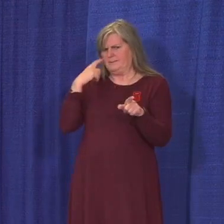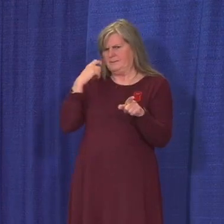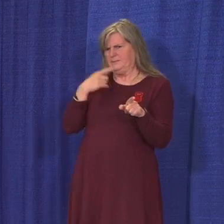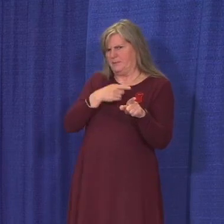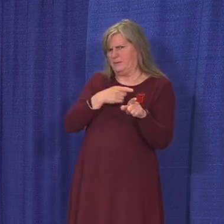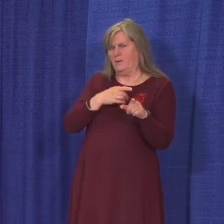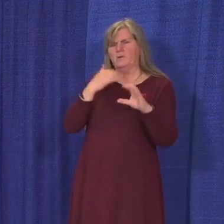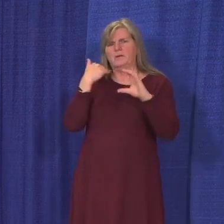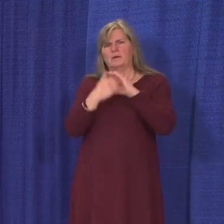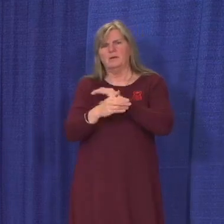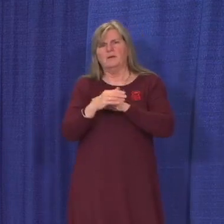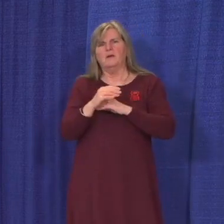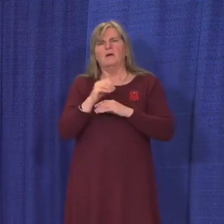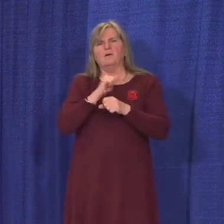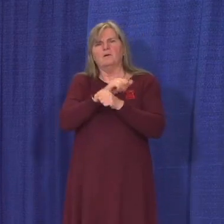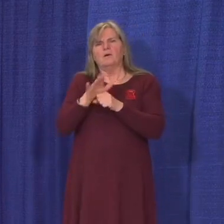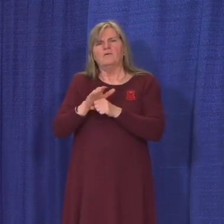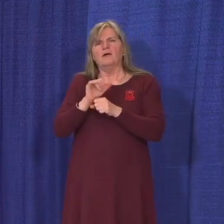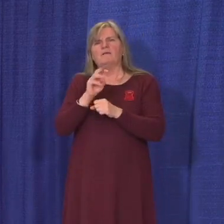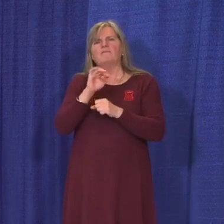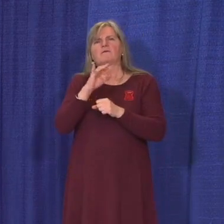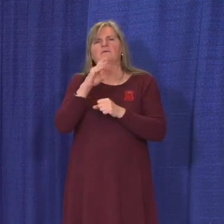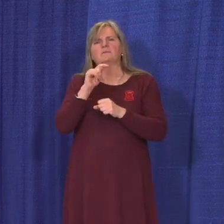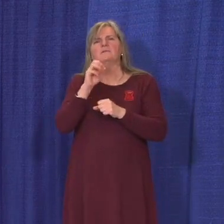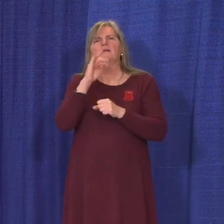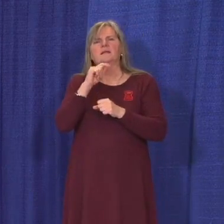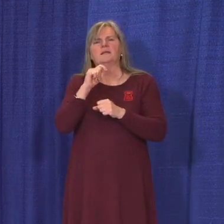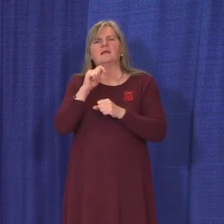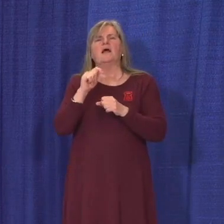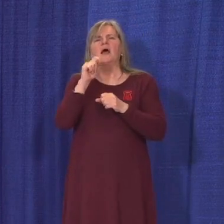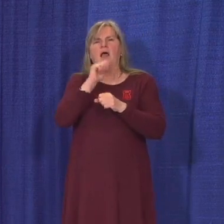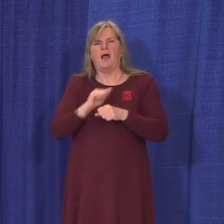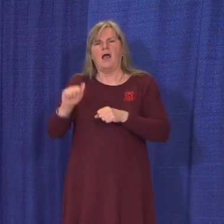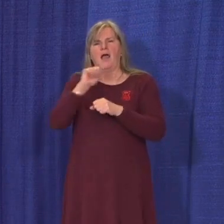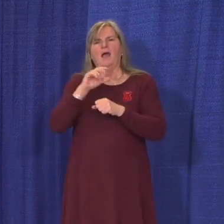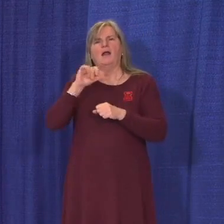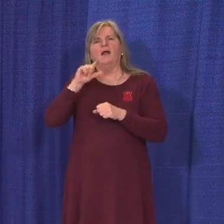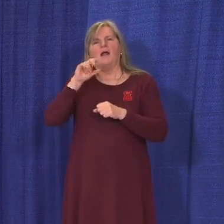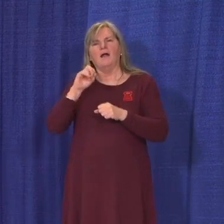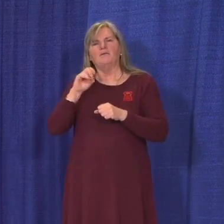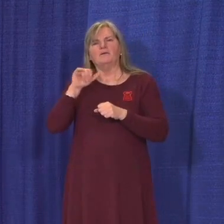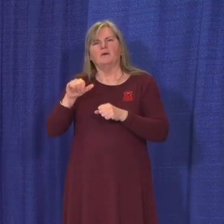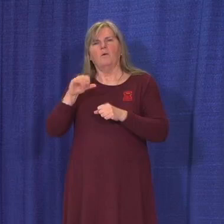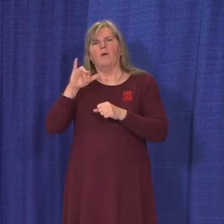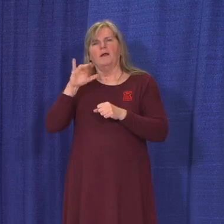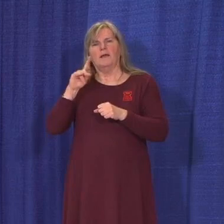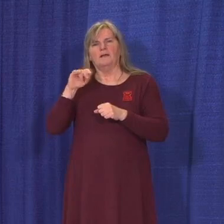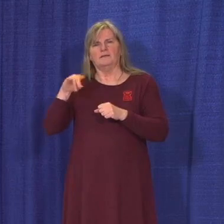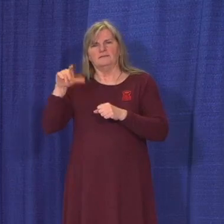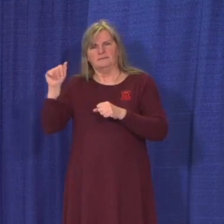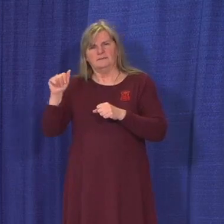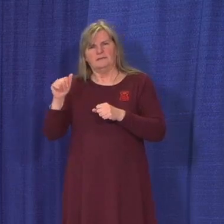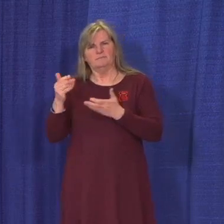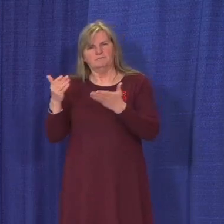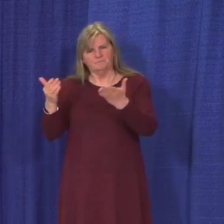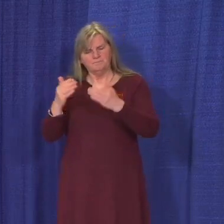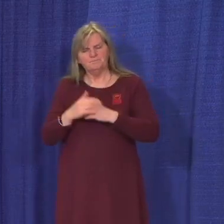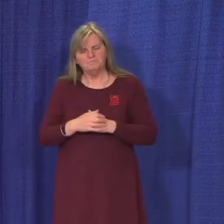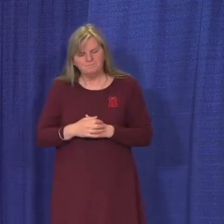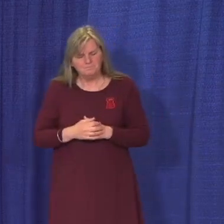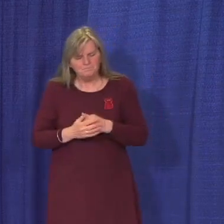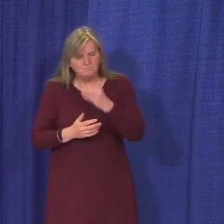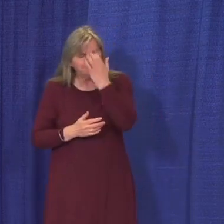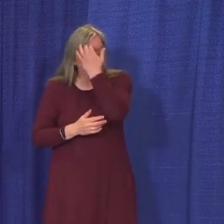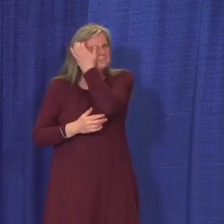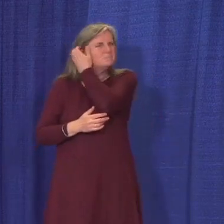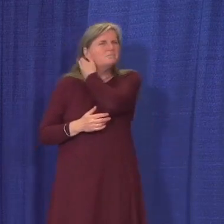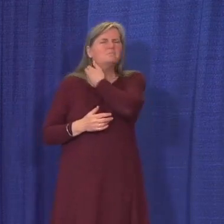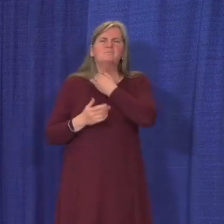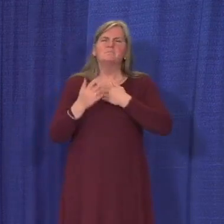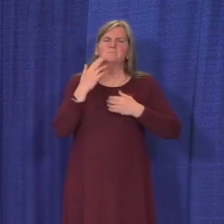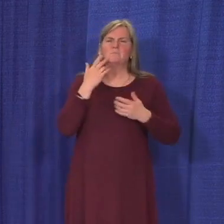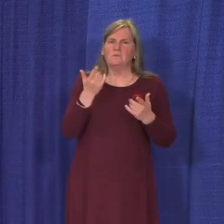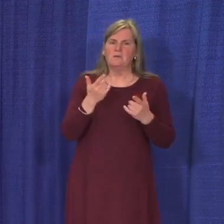line, one 8773740425.